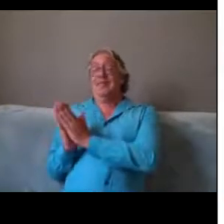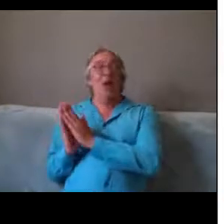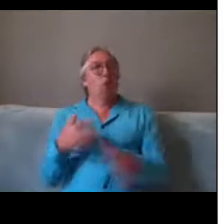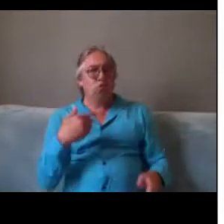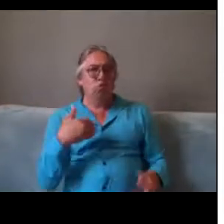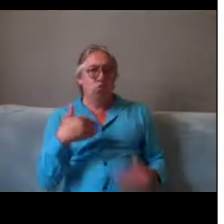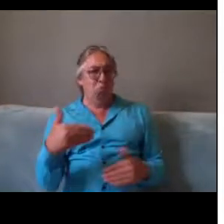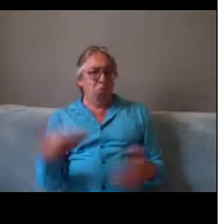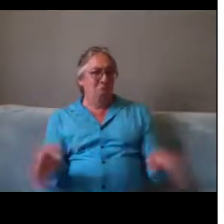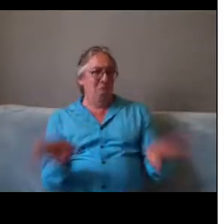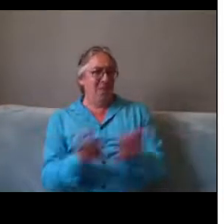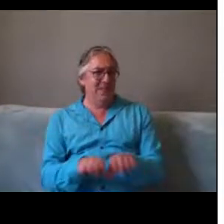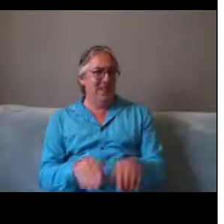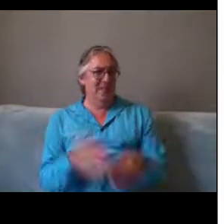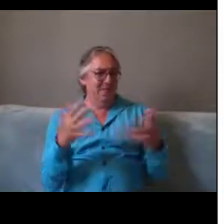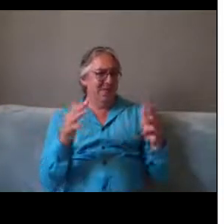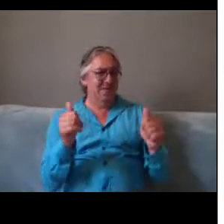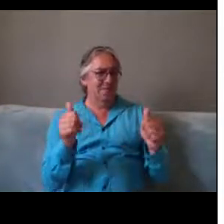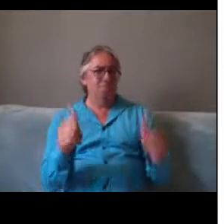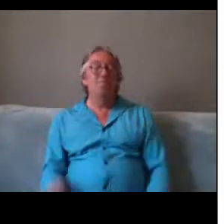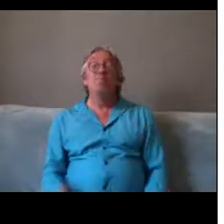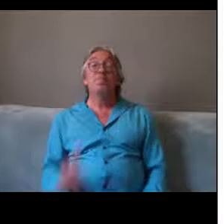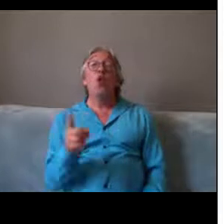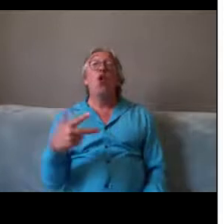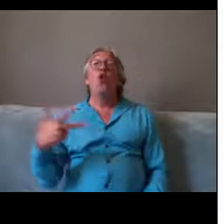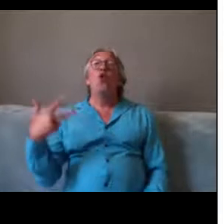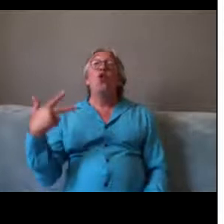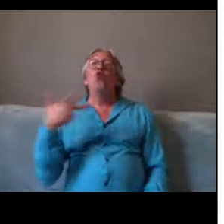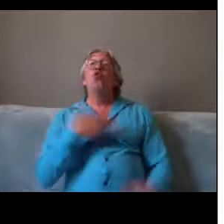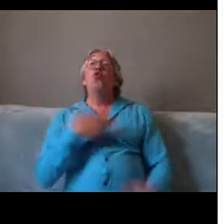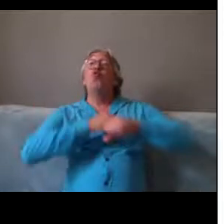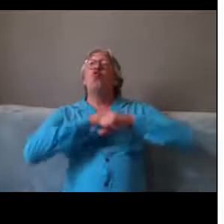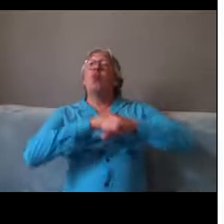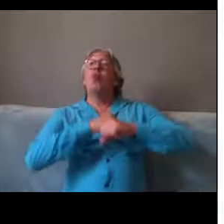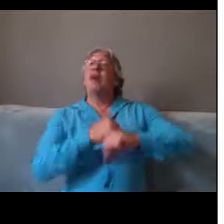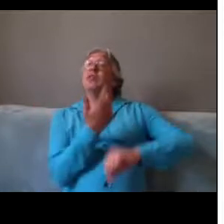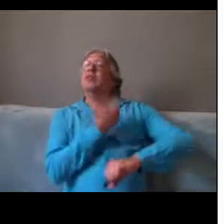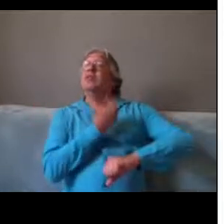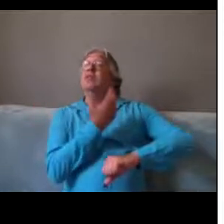In general there is a general barrier about the application process